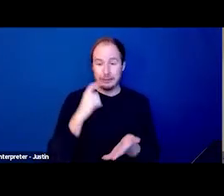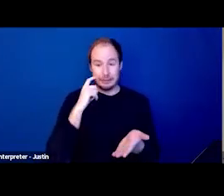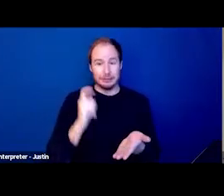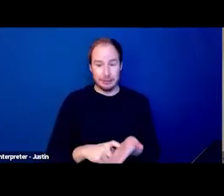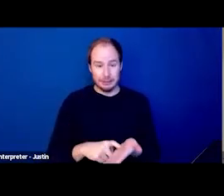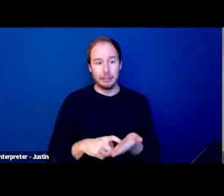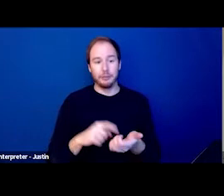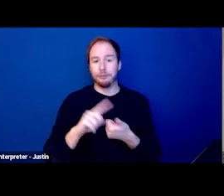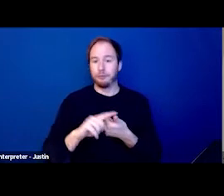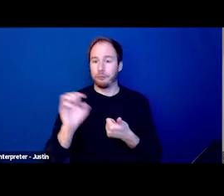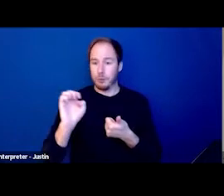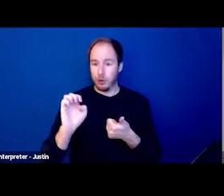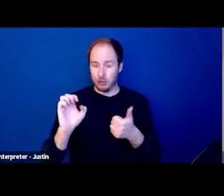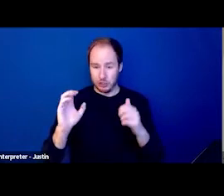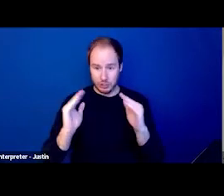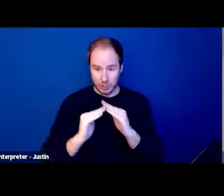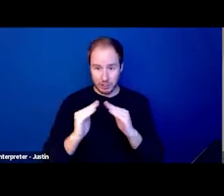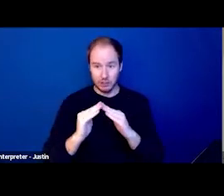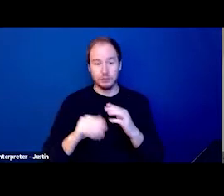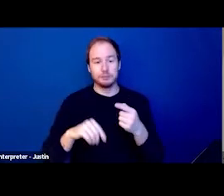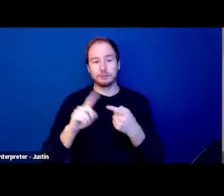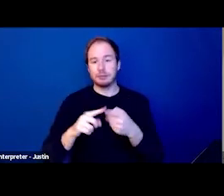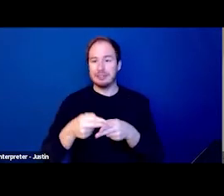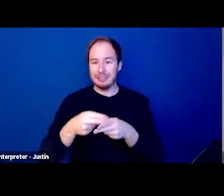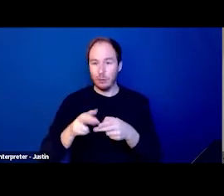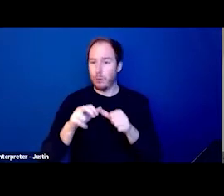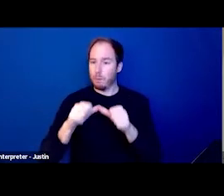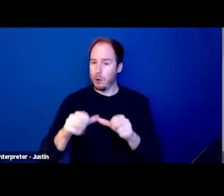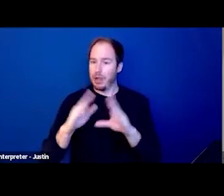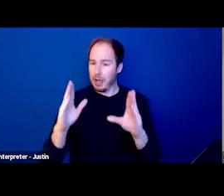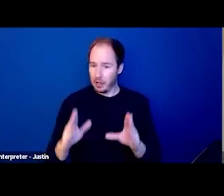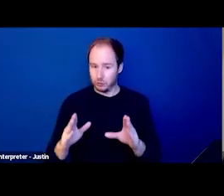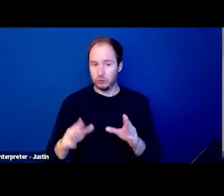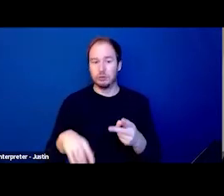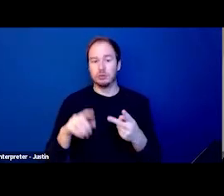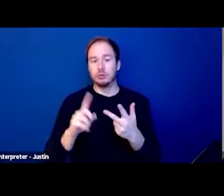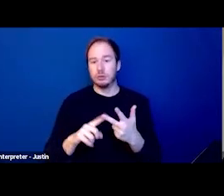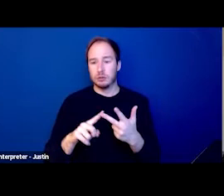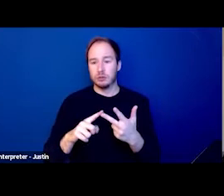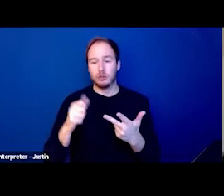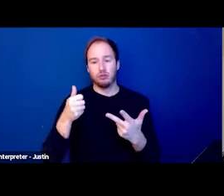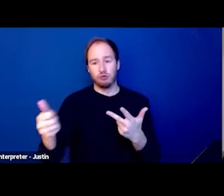include emergency shelter, temporary, or permanent housing, transportation assistance,